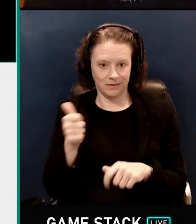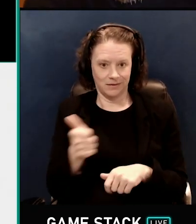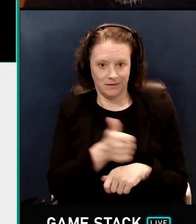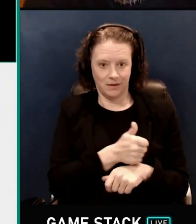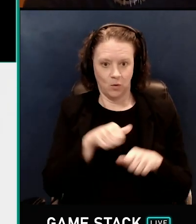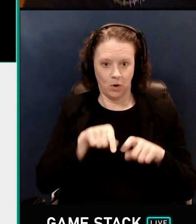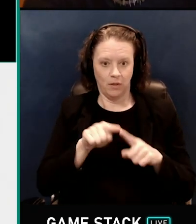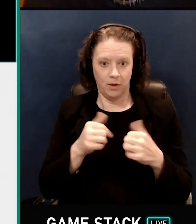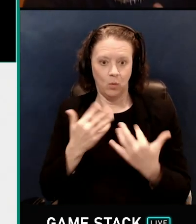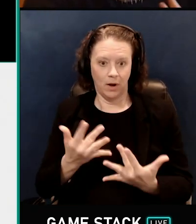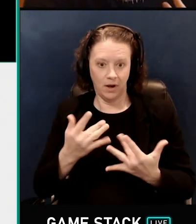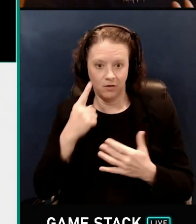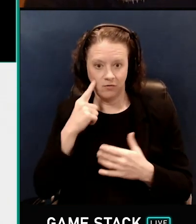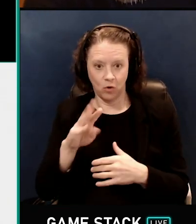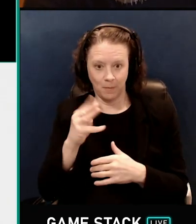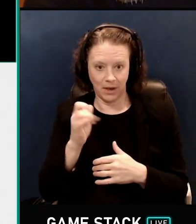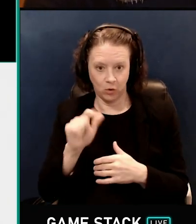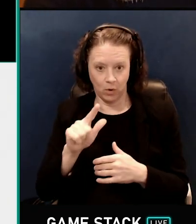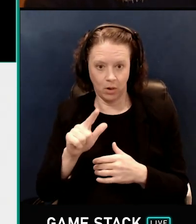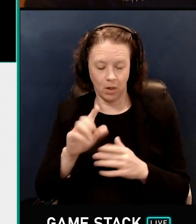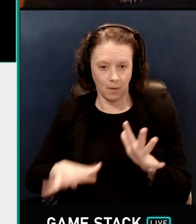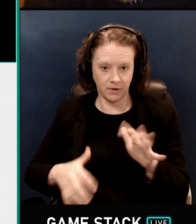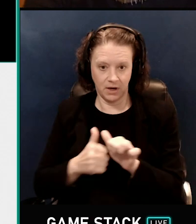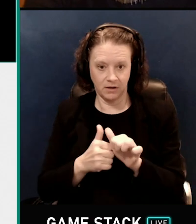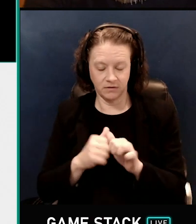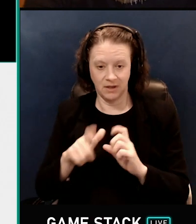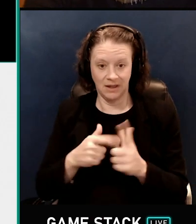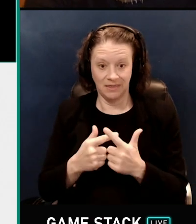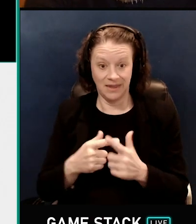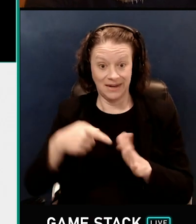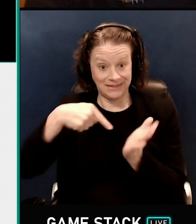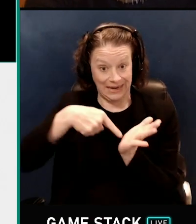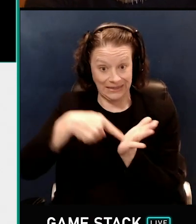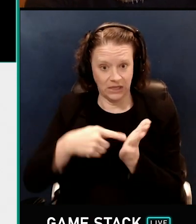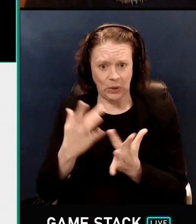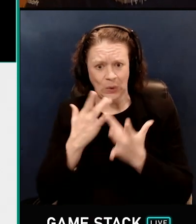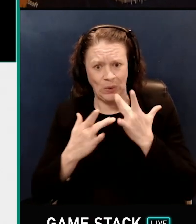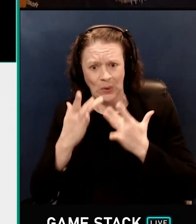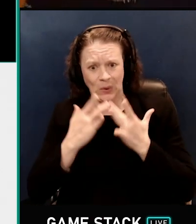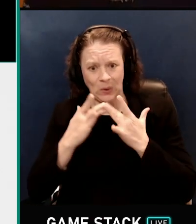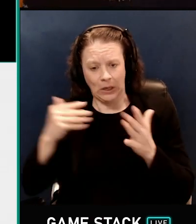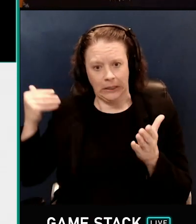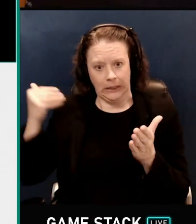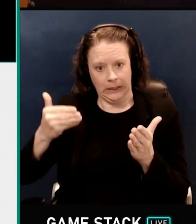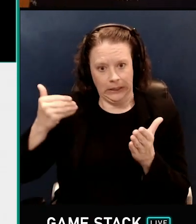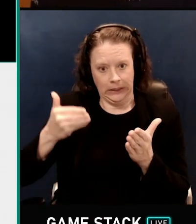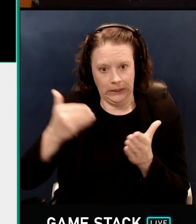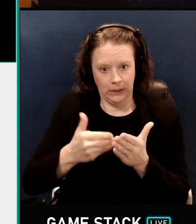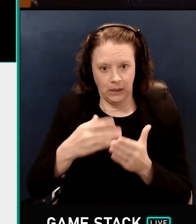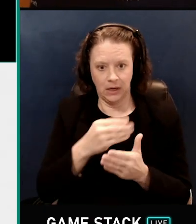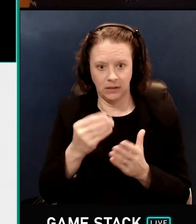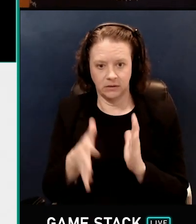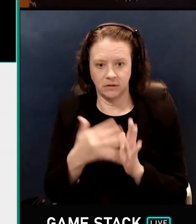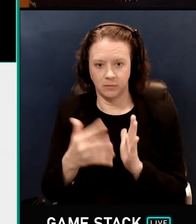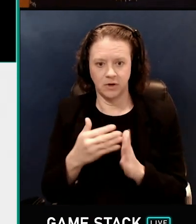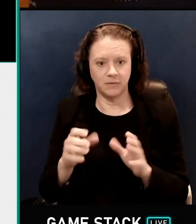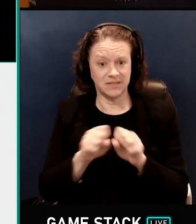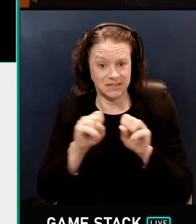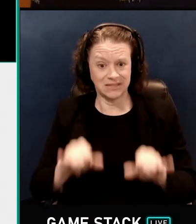This cycle caused issues with Titan deadlines and were often mean that the systems ended up with minimal or no